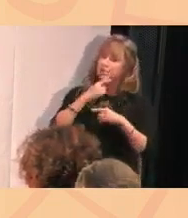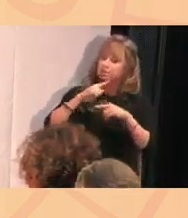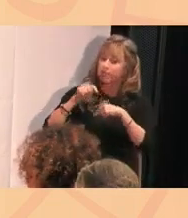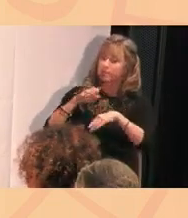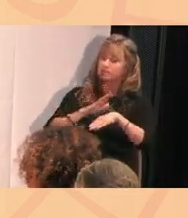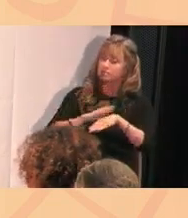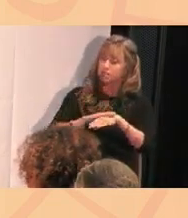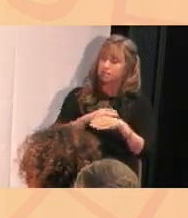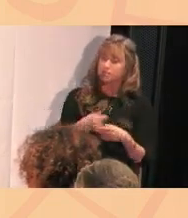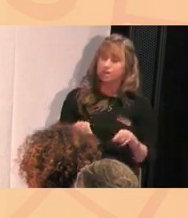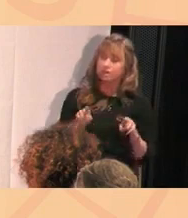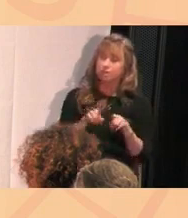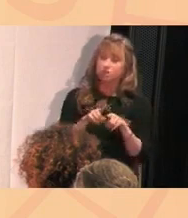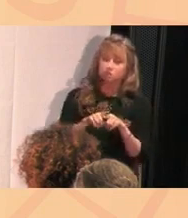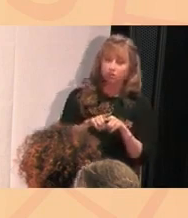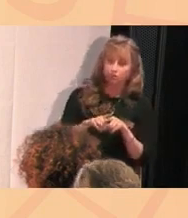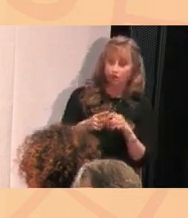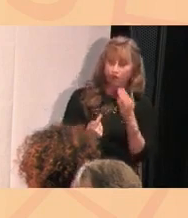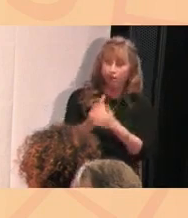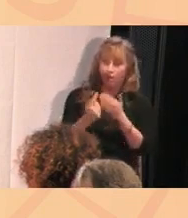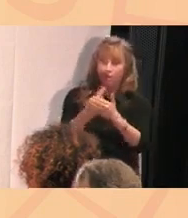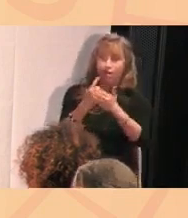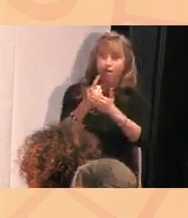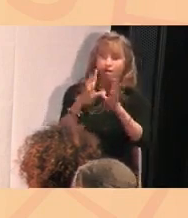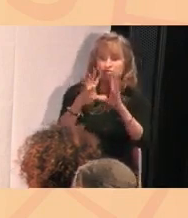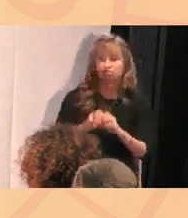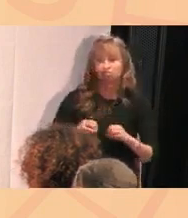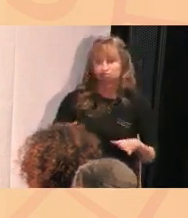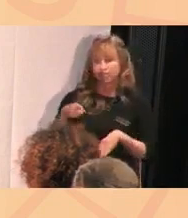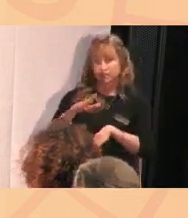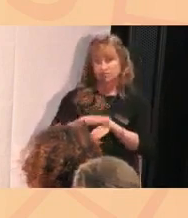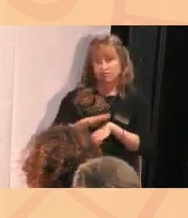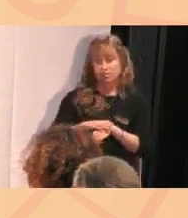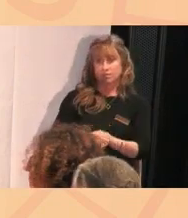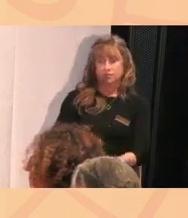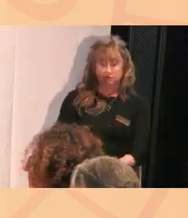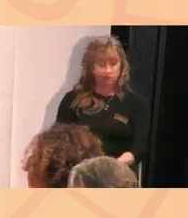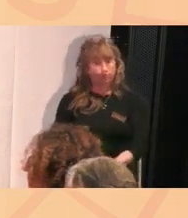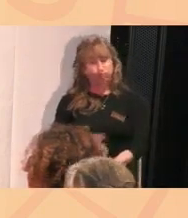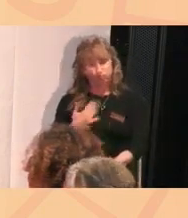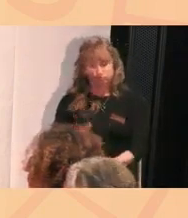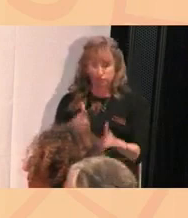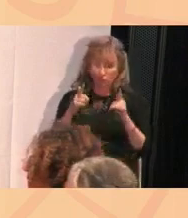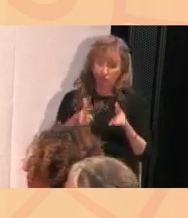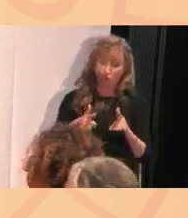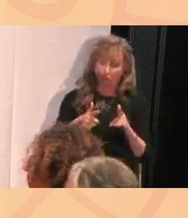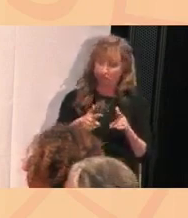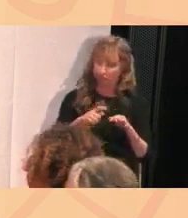of Aboriginal art internationally - is my first question. And can you tell us a little about this time